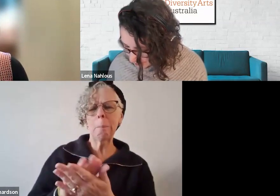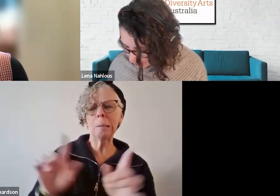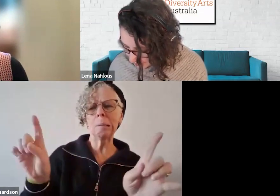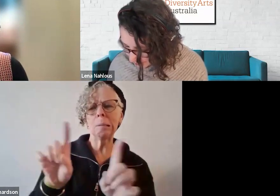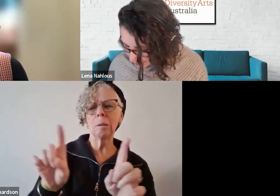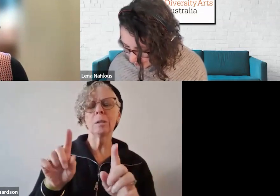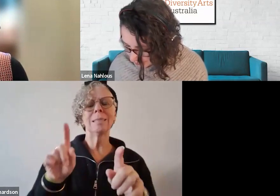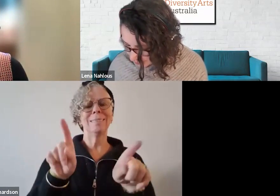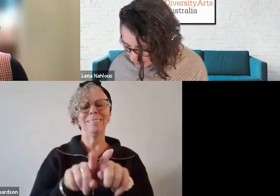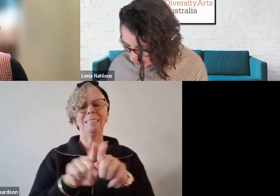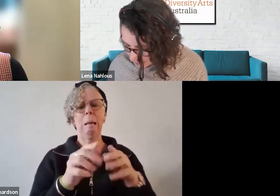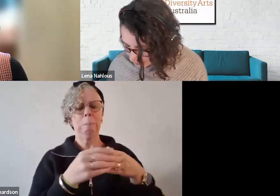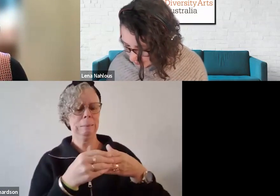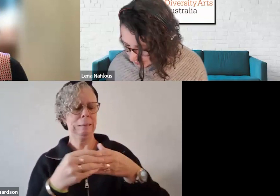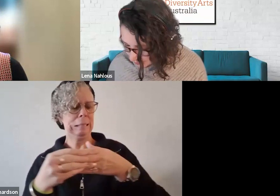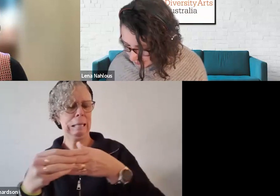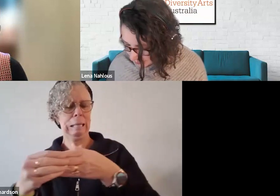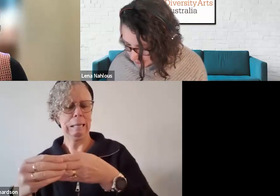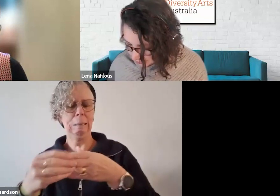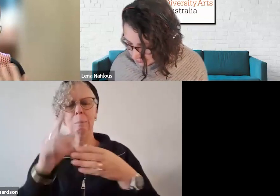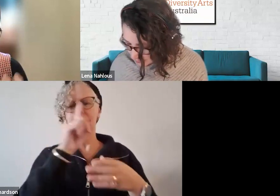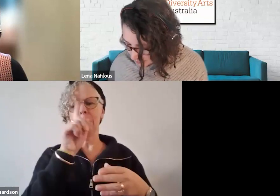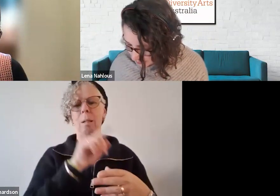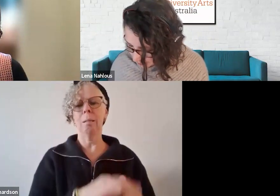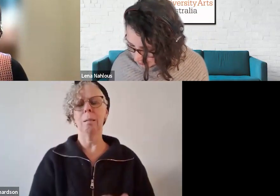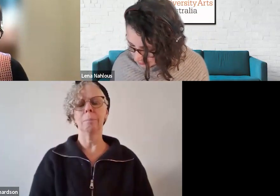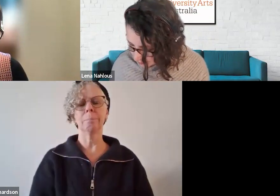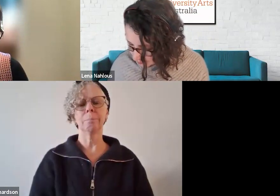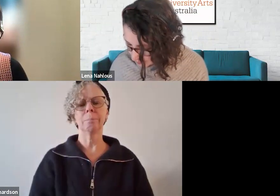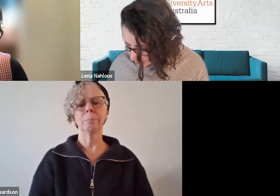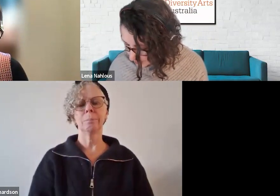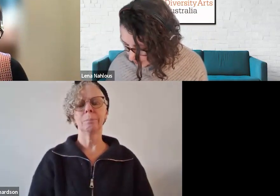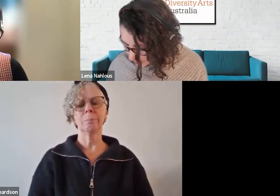So from the very point of definition,